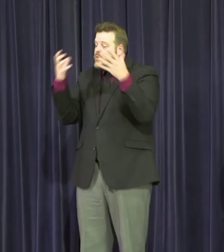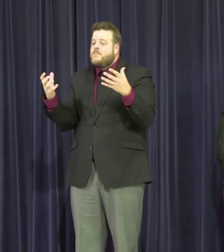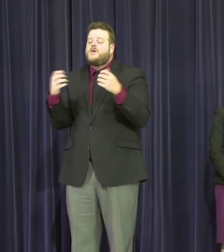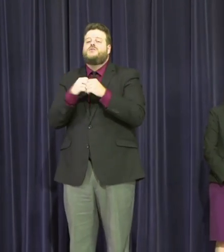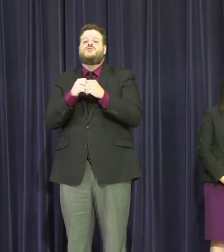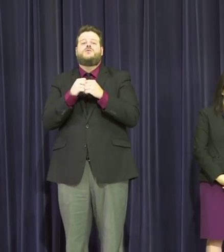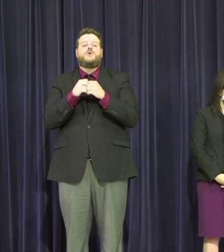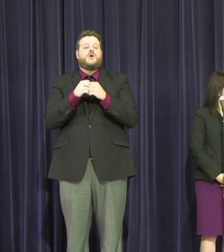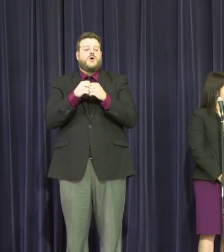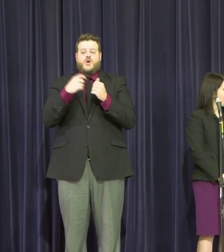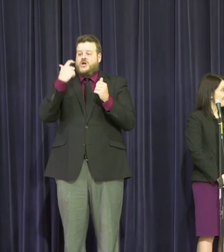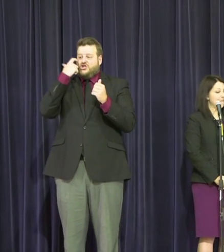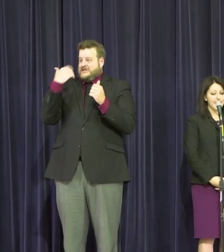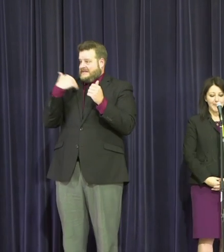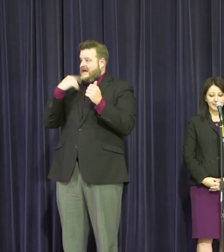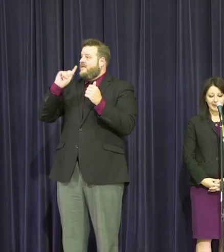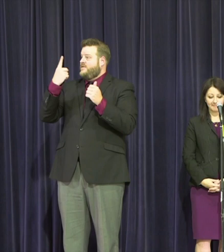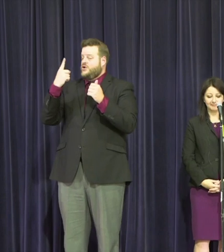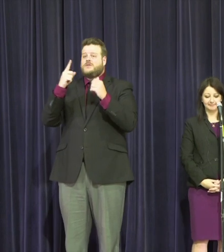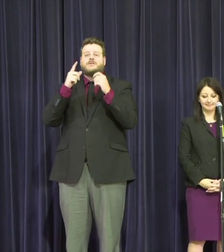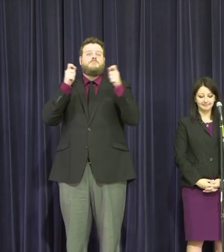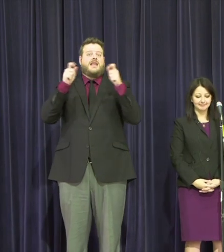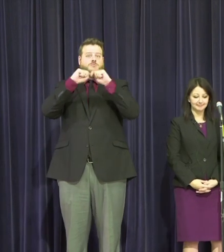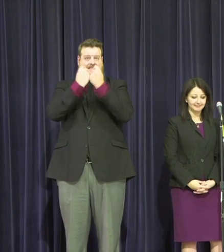We just had our first management team meeting.